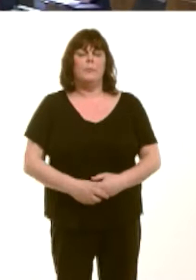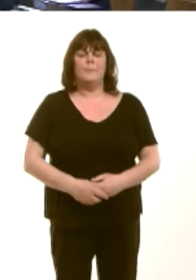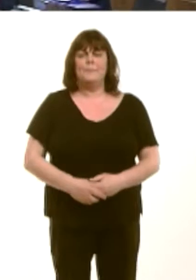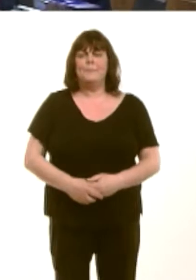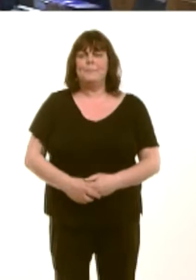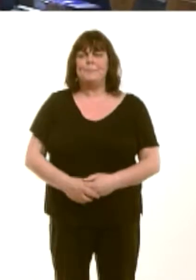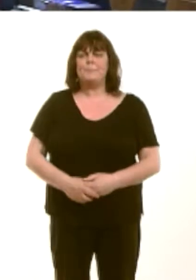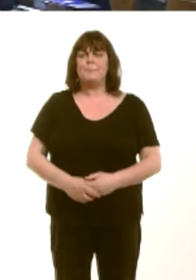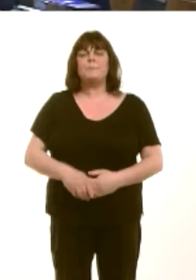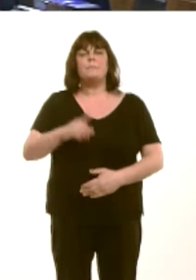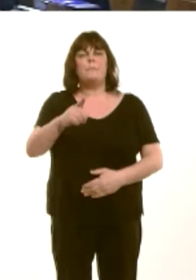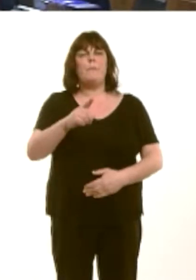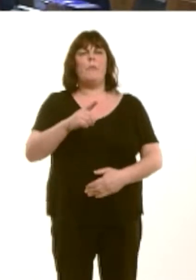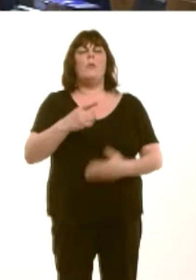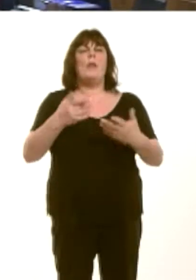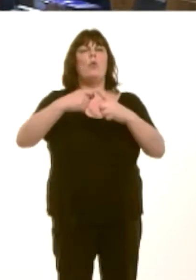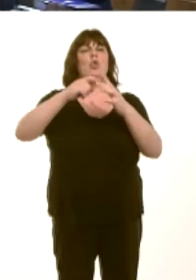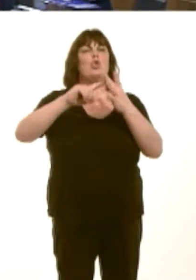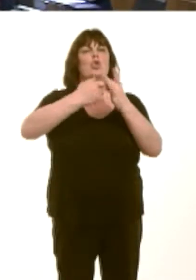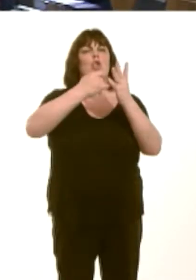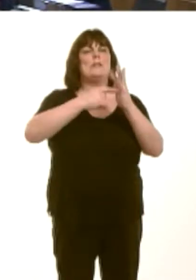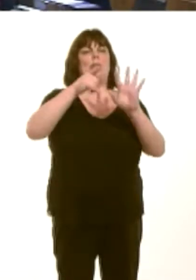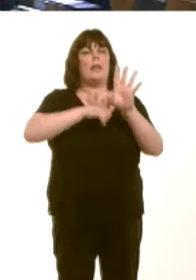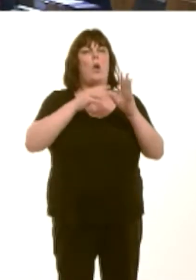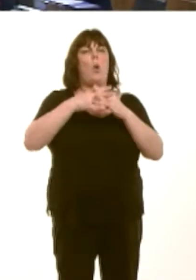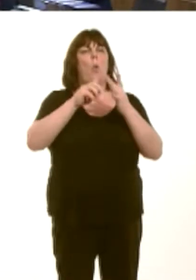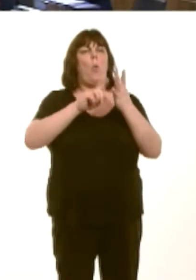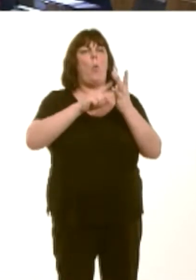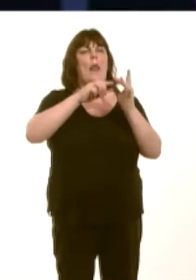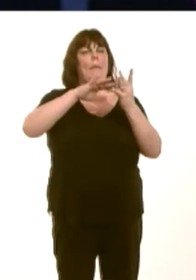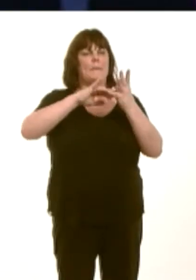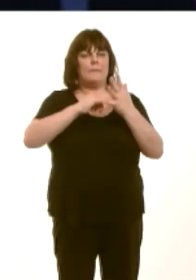First Minister, yesterday saw the publication of Professor John Furlongís report into teacher training in Wales.